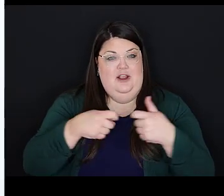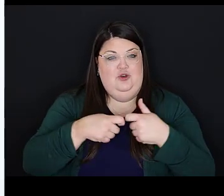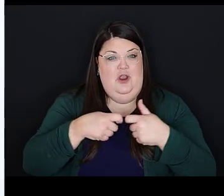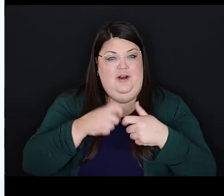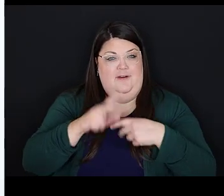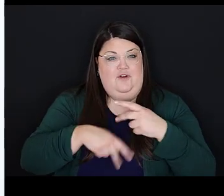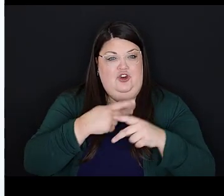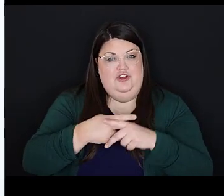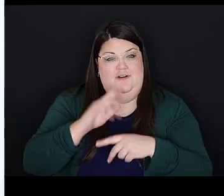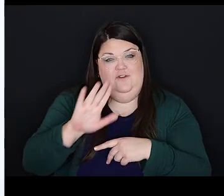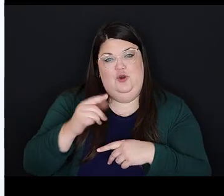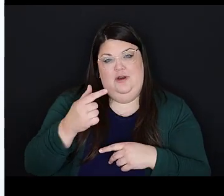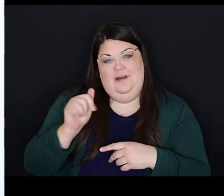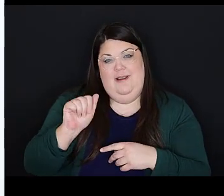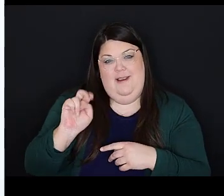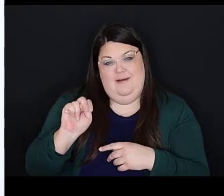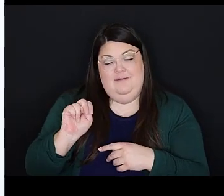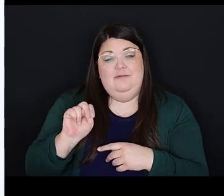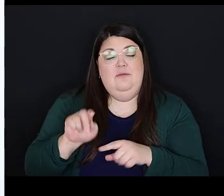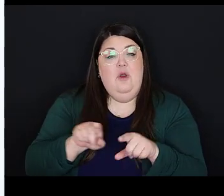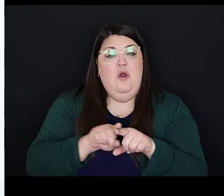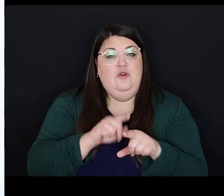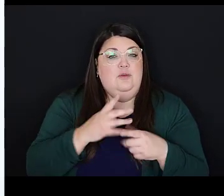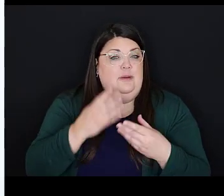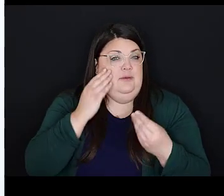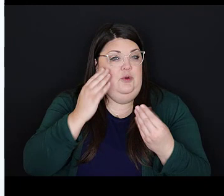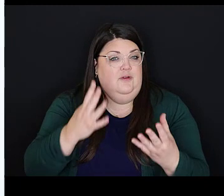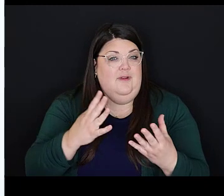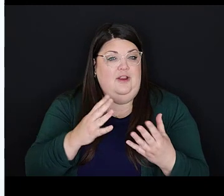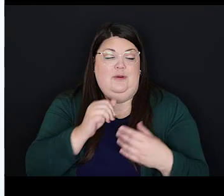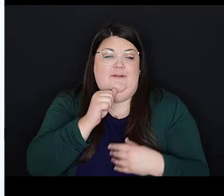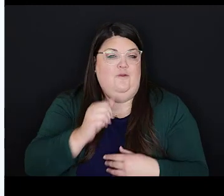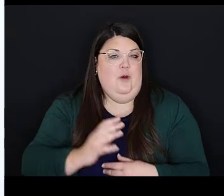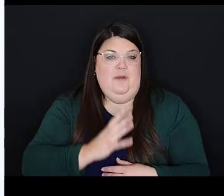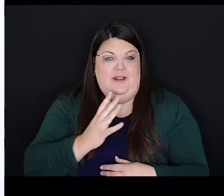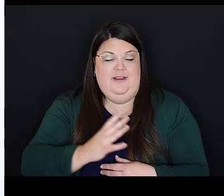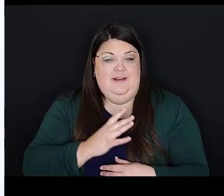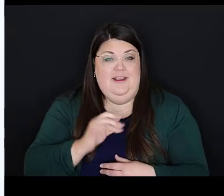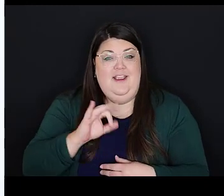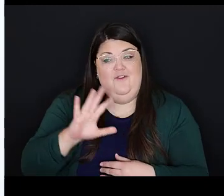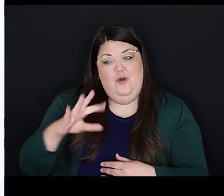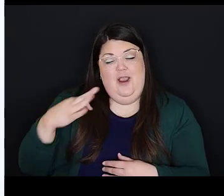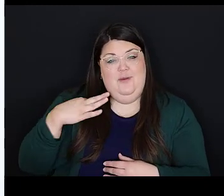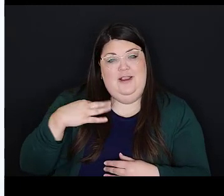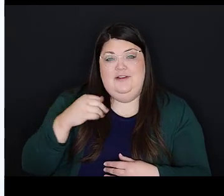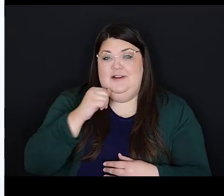GAN. We may also notify you informally. If your application is not evaluated